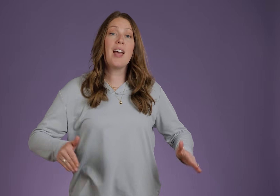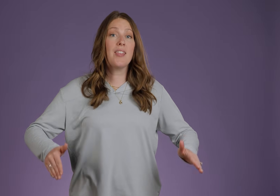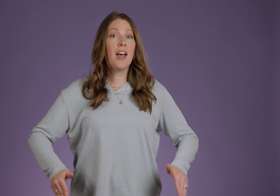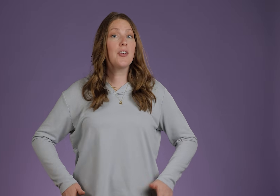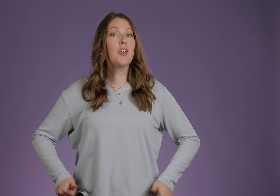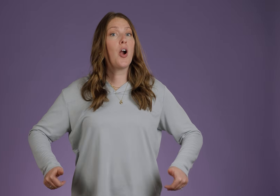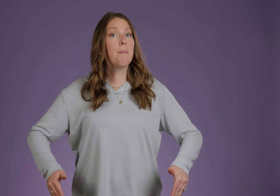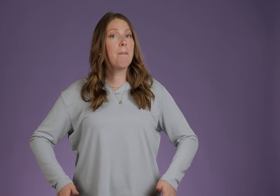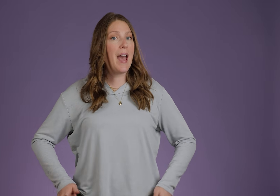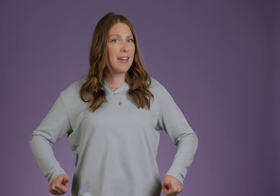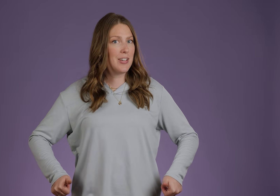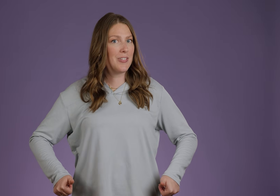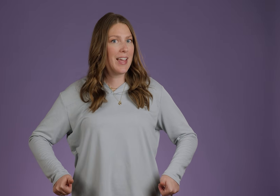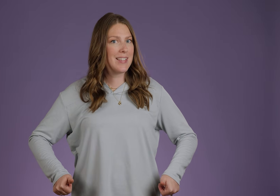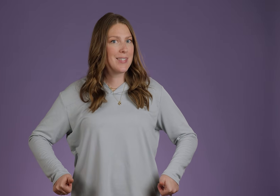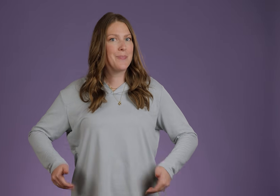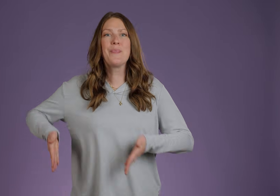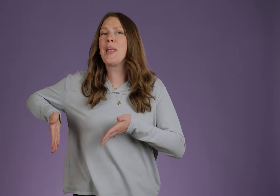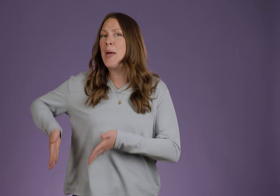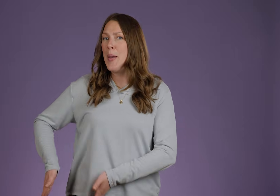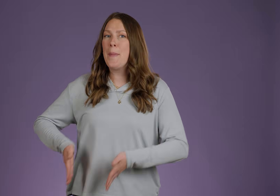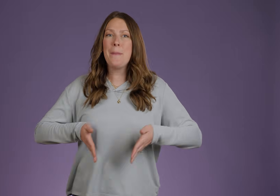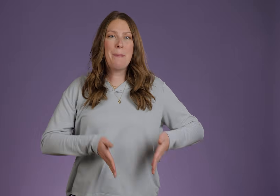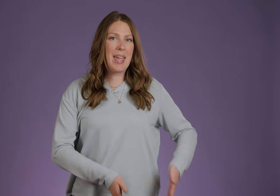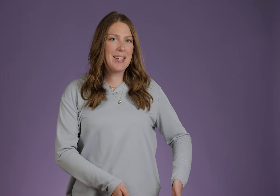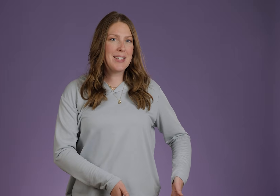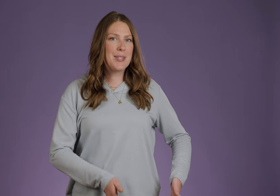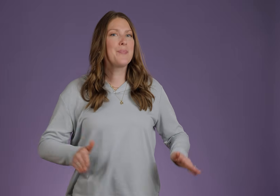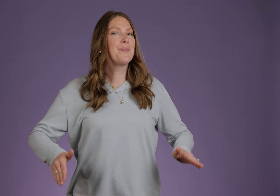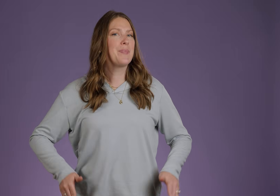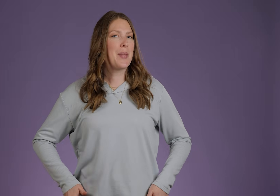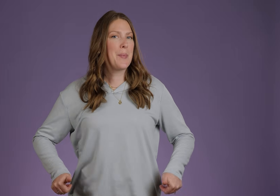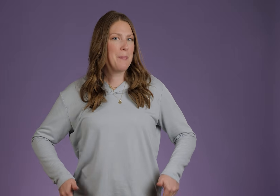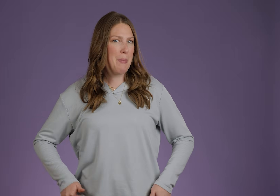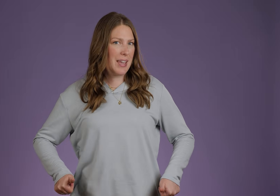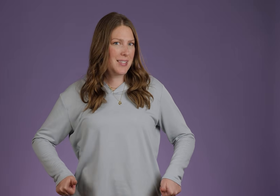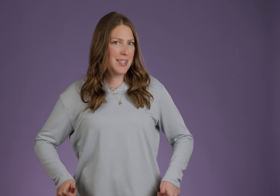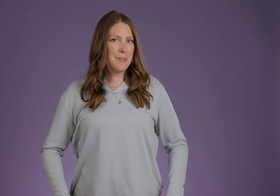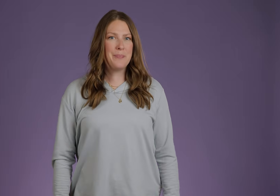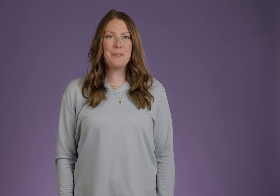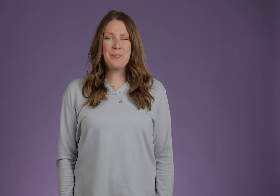and the other are patting your legs. Pants.